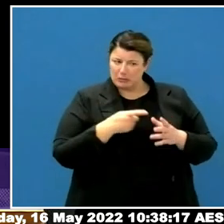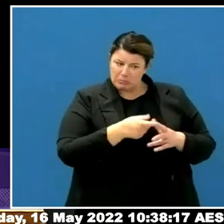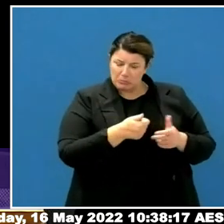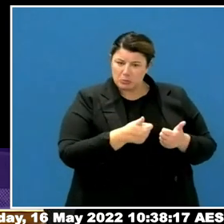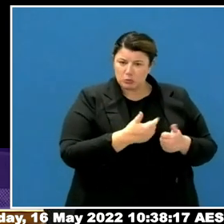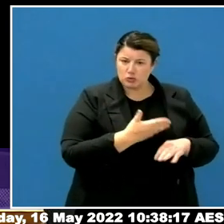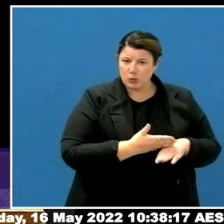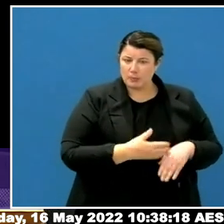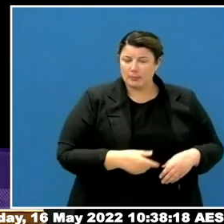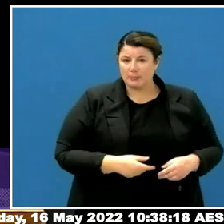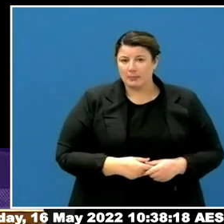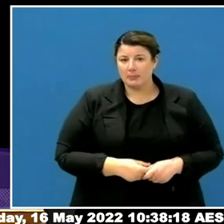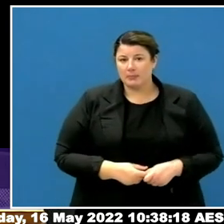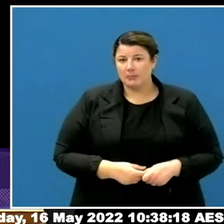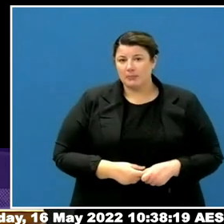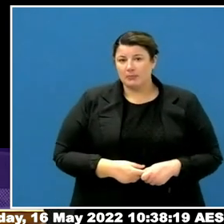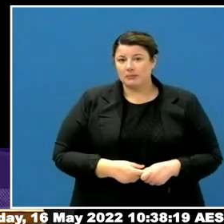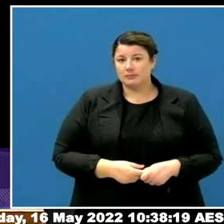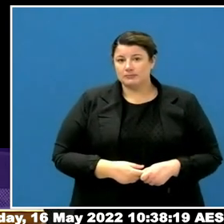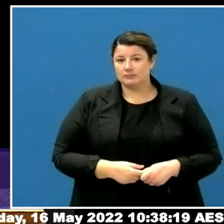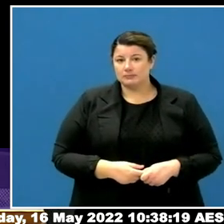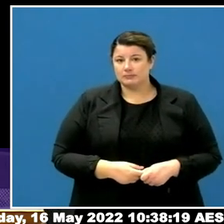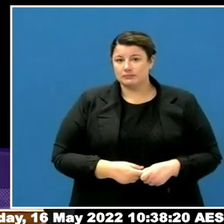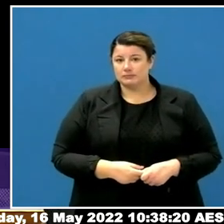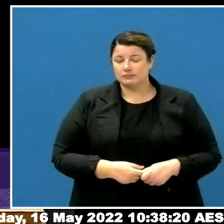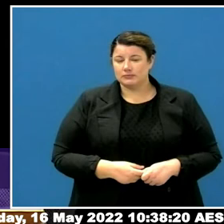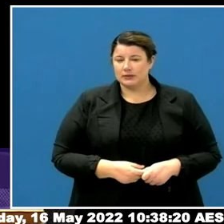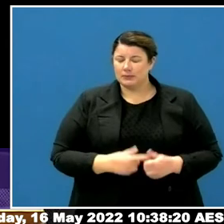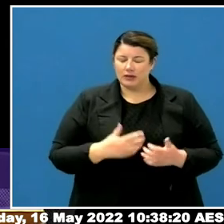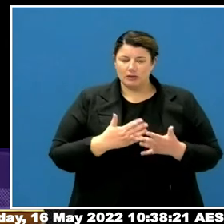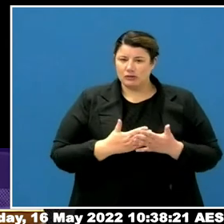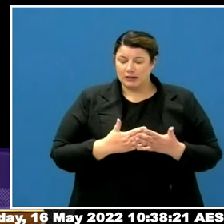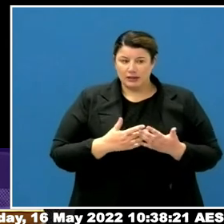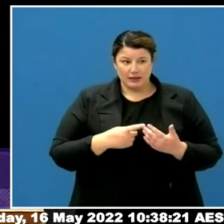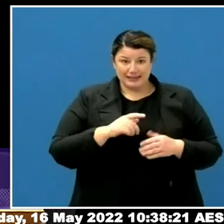She will also talk about the impact of the constant turnover of Team Leaders at the